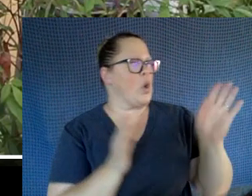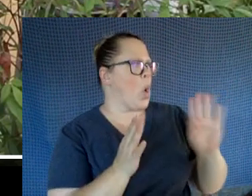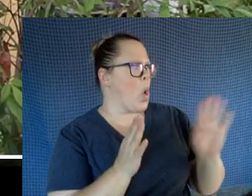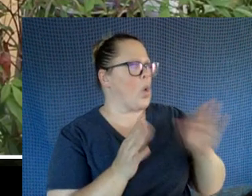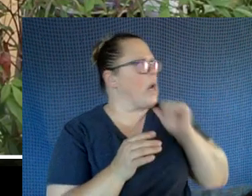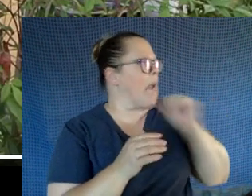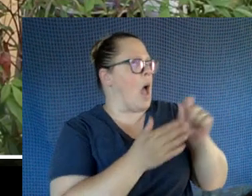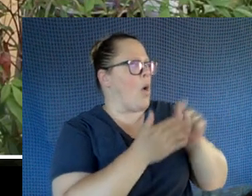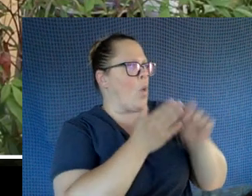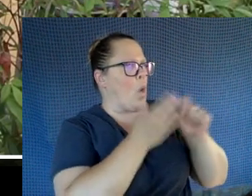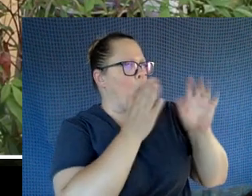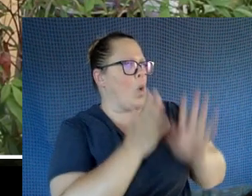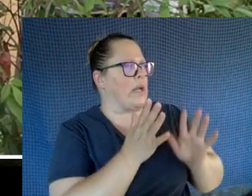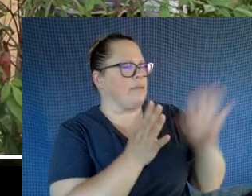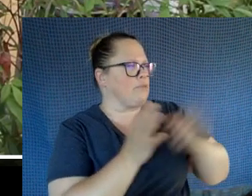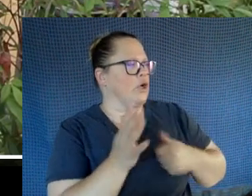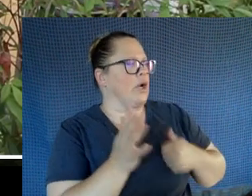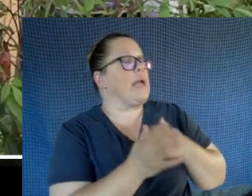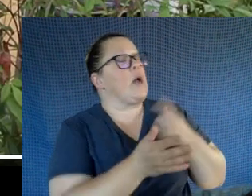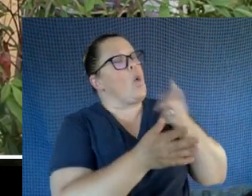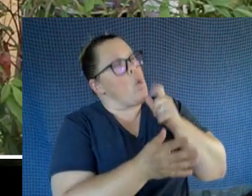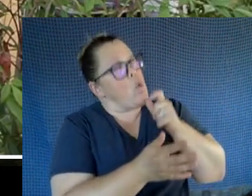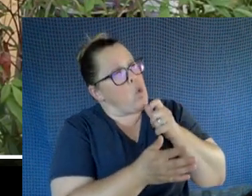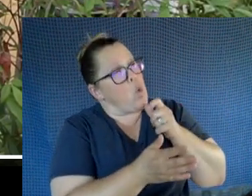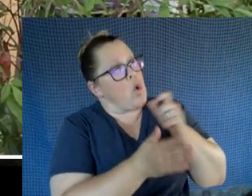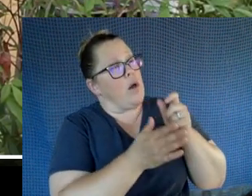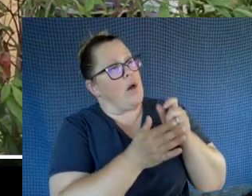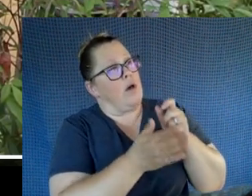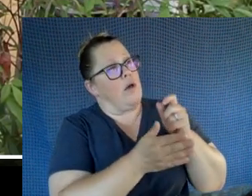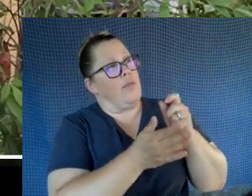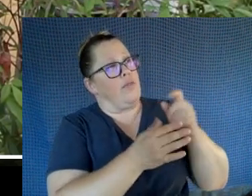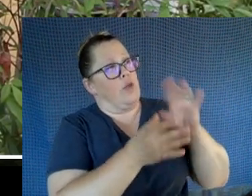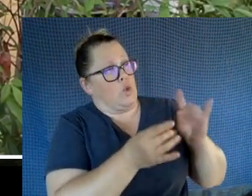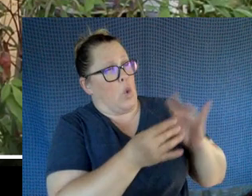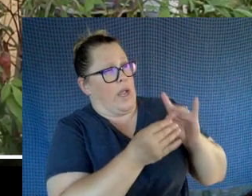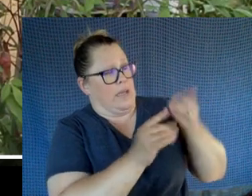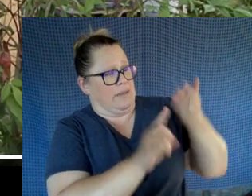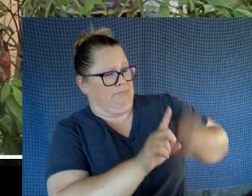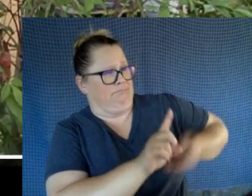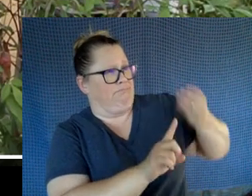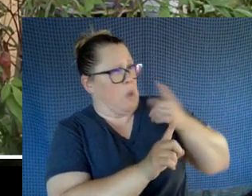but they can be my different people. Yes. Okay so we have this called Little